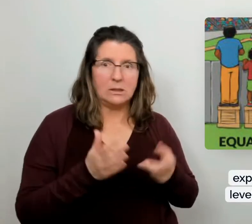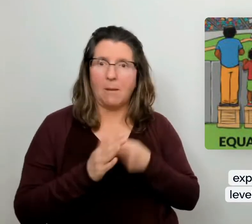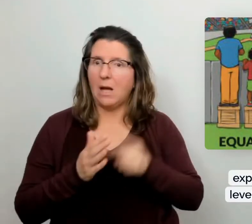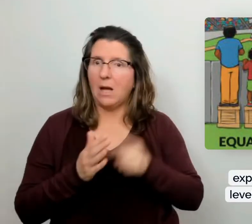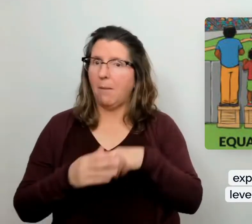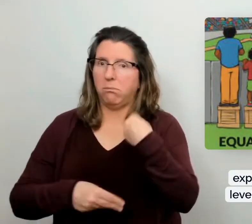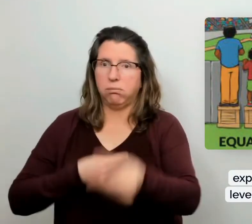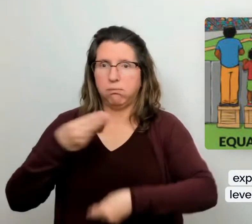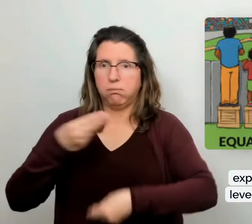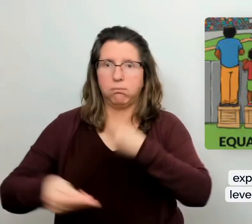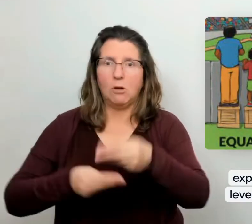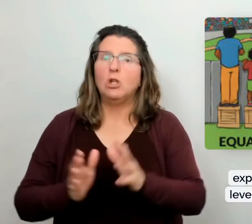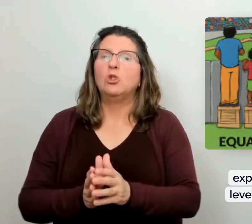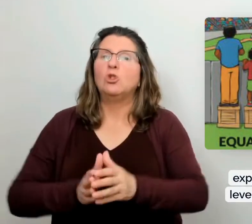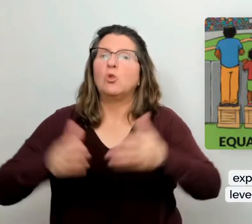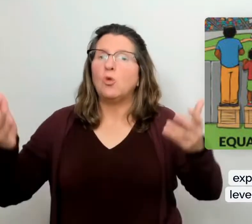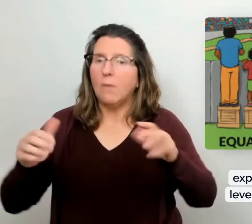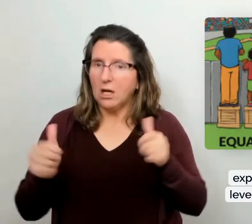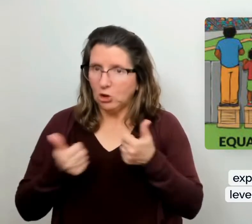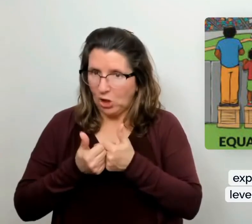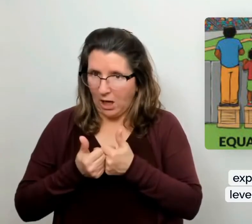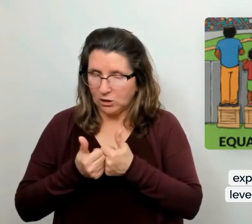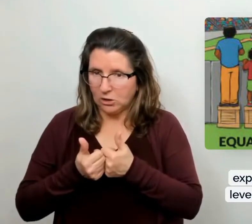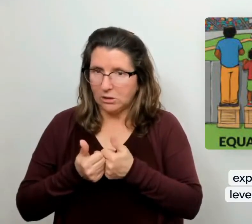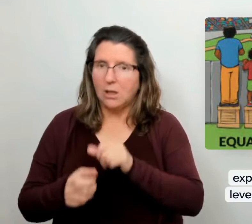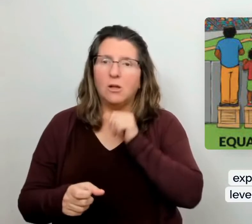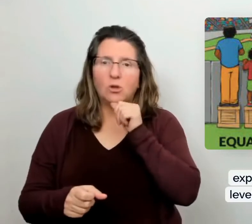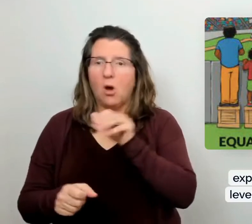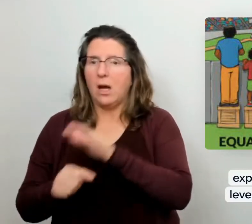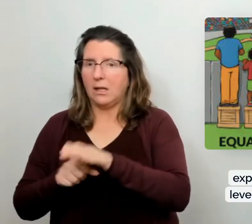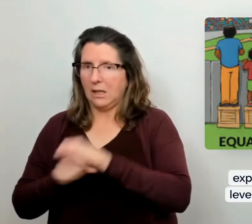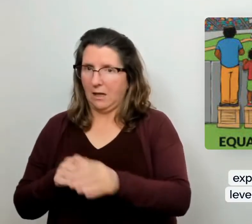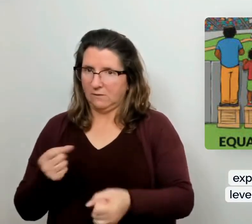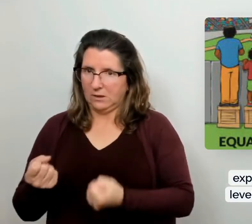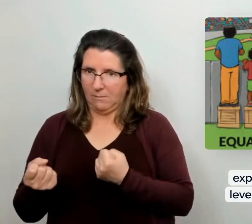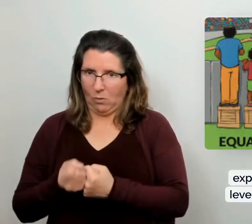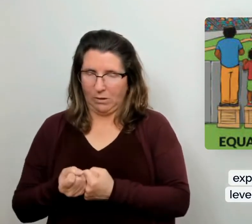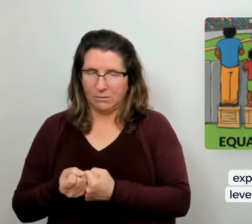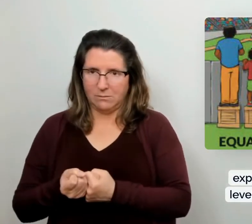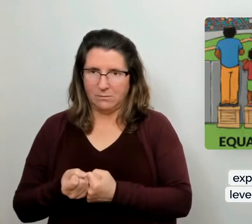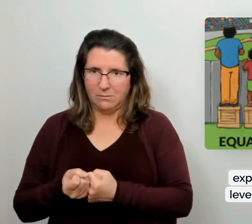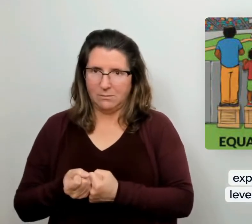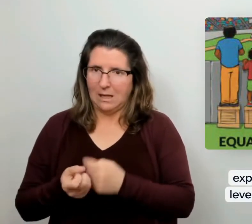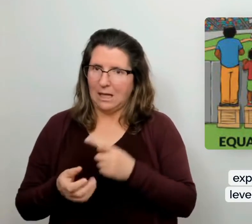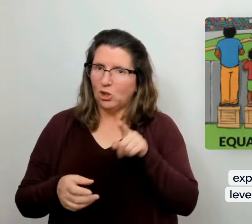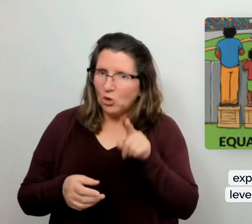And the reverse is also true, where the task is too challenging for the student and not enough support is given.